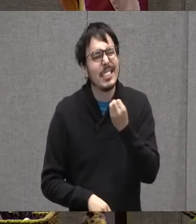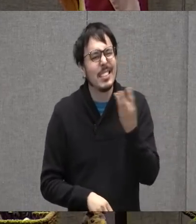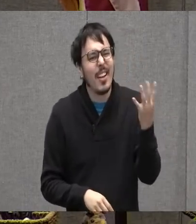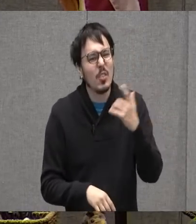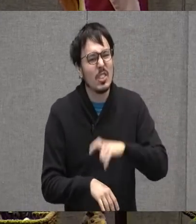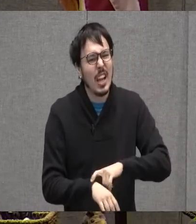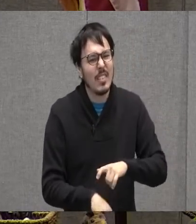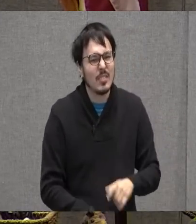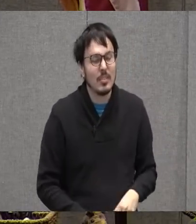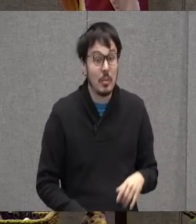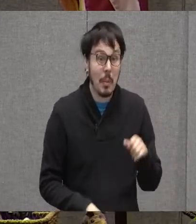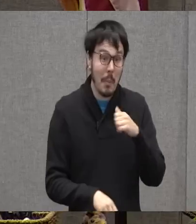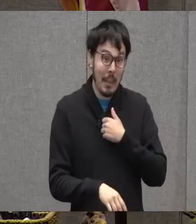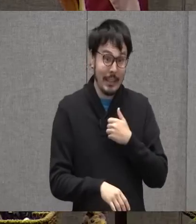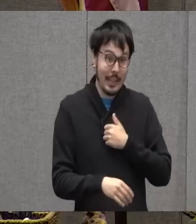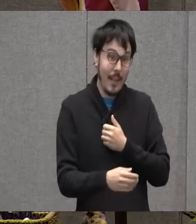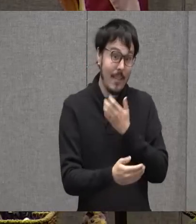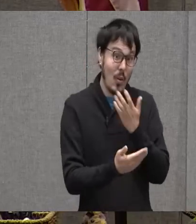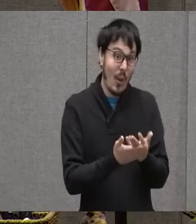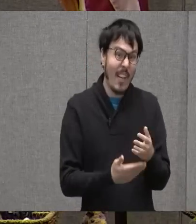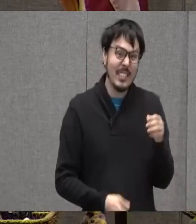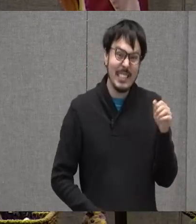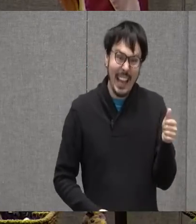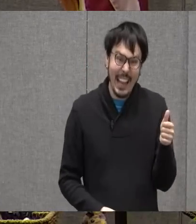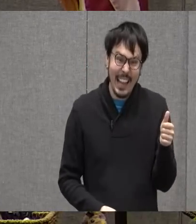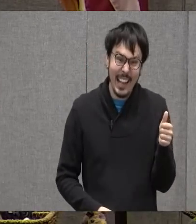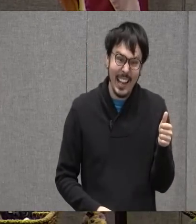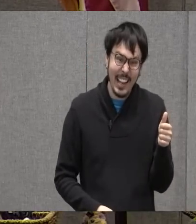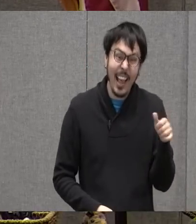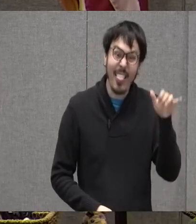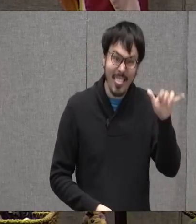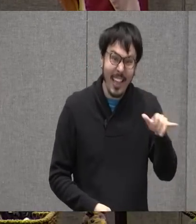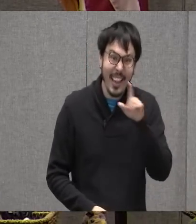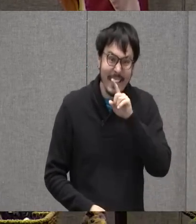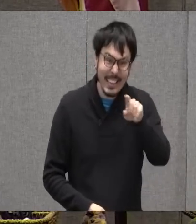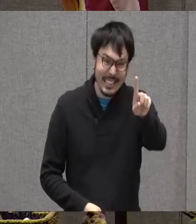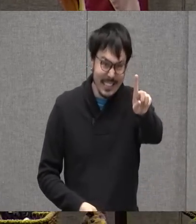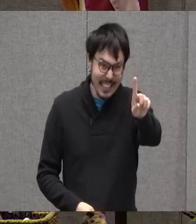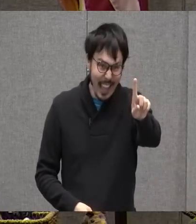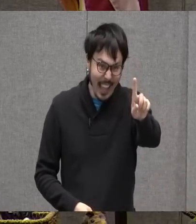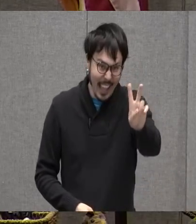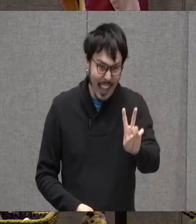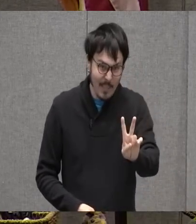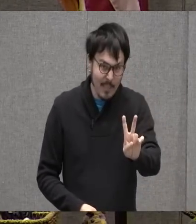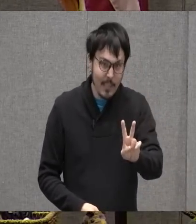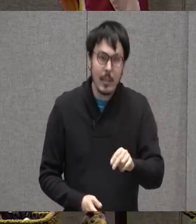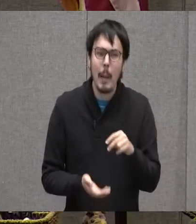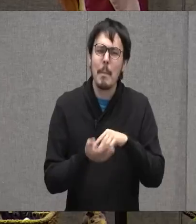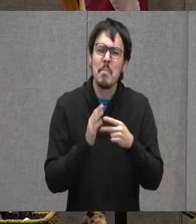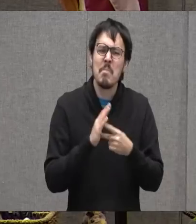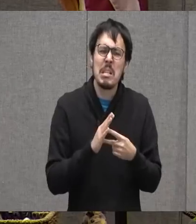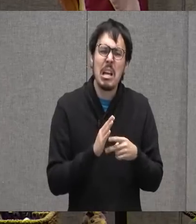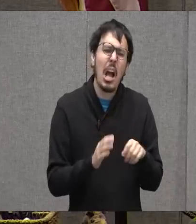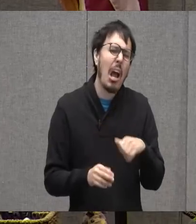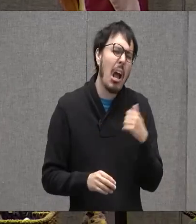When I got to 10, I knew I was halfway there. So how many other numbers did I count?